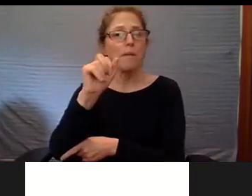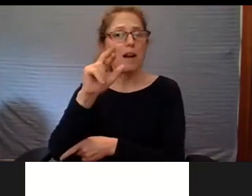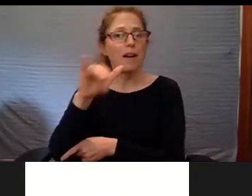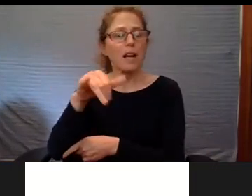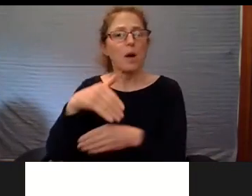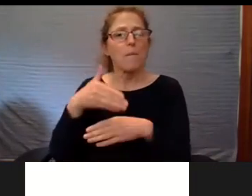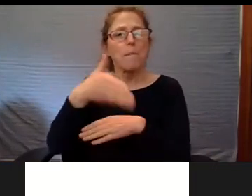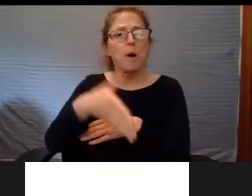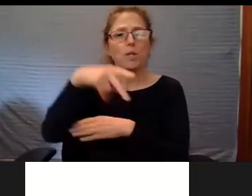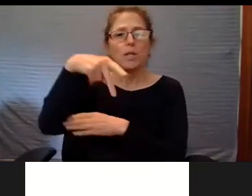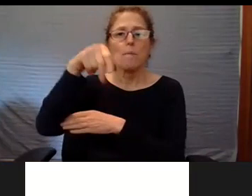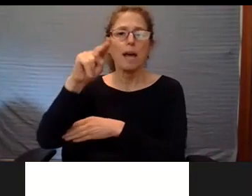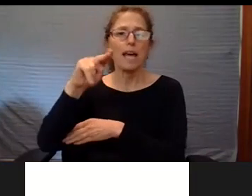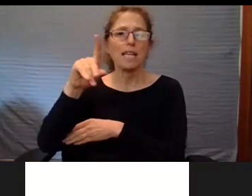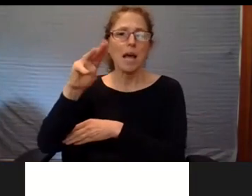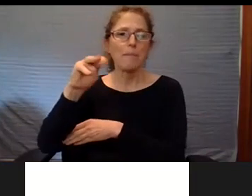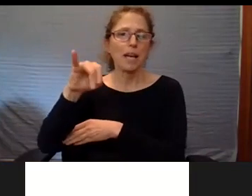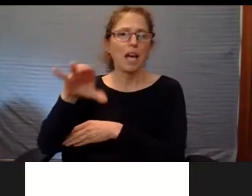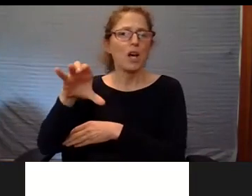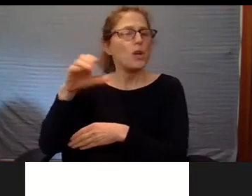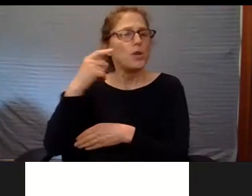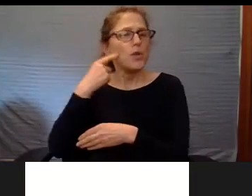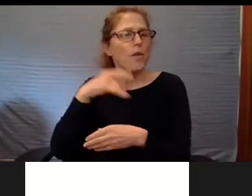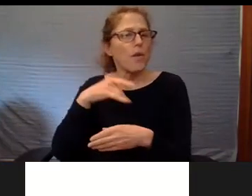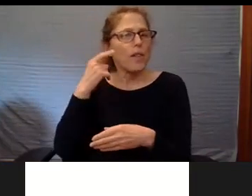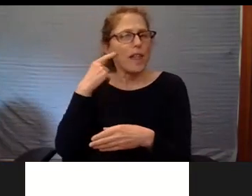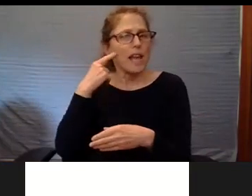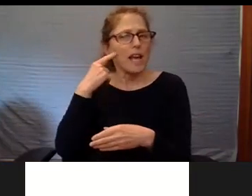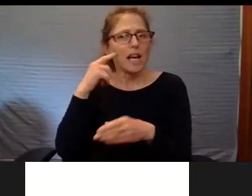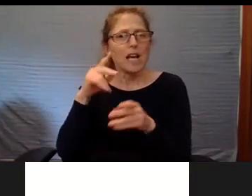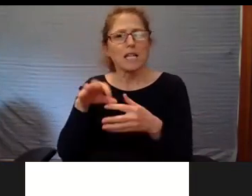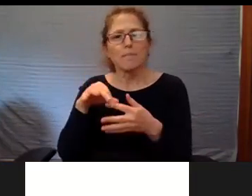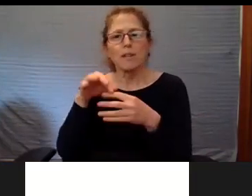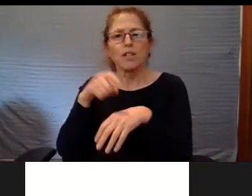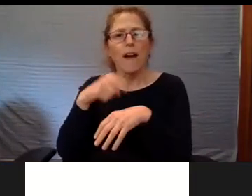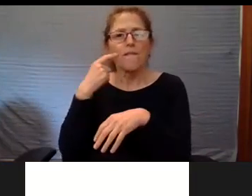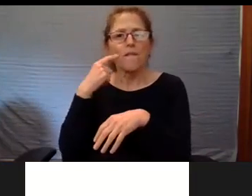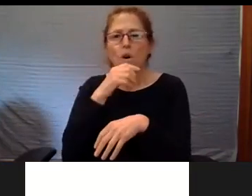do you feel like the special time set aside for elderly, diabled, and immunocompromised people to shop at stores